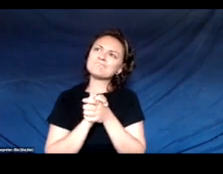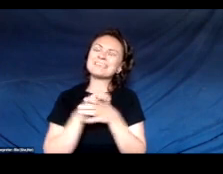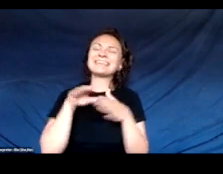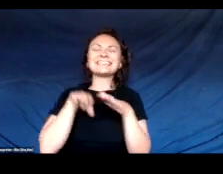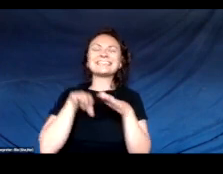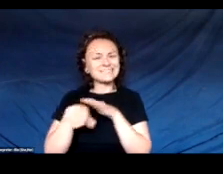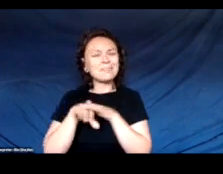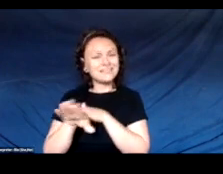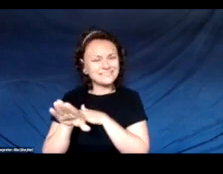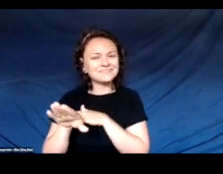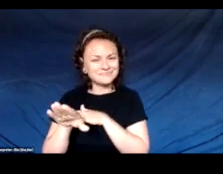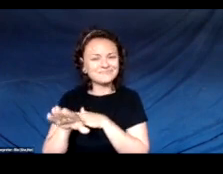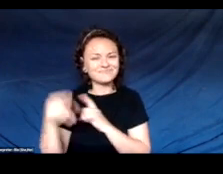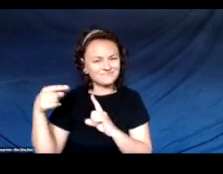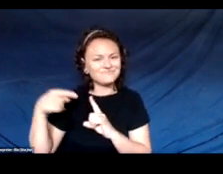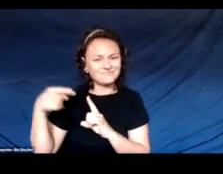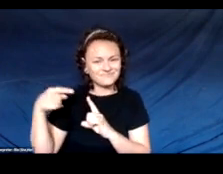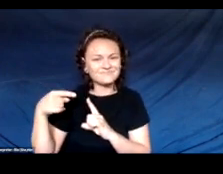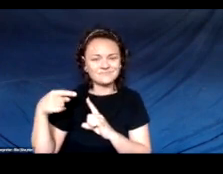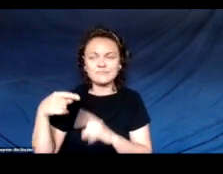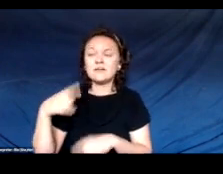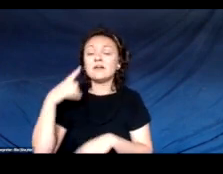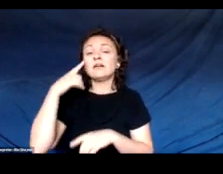Because for example, I